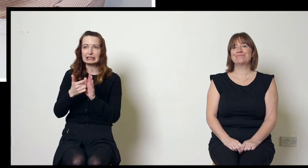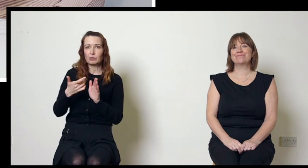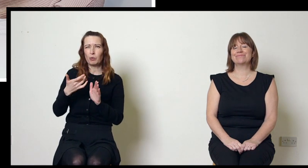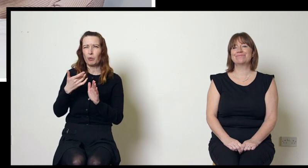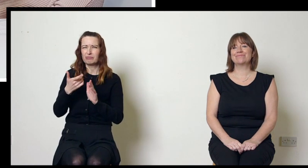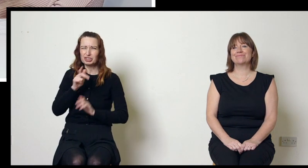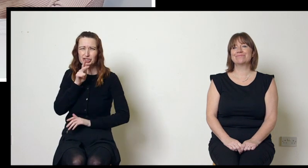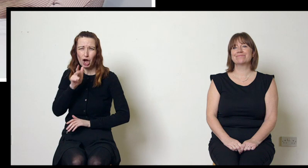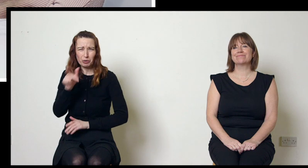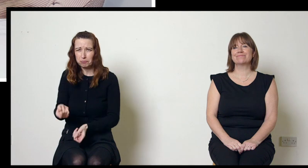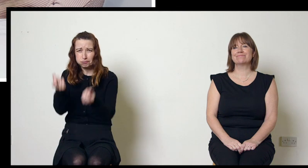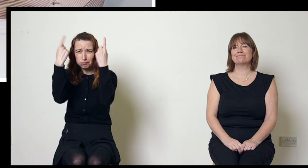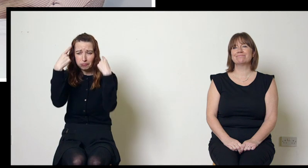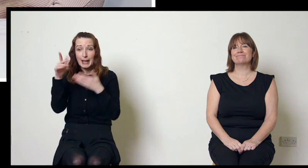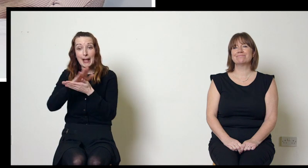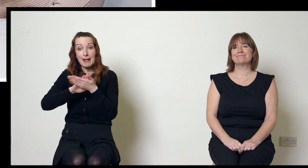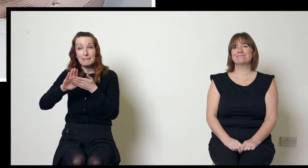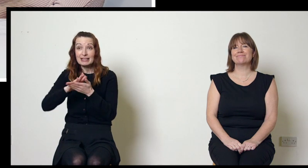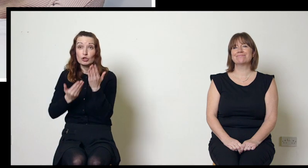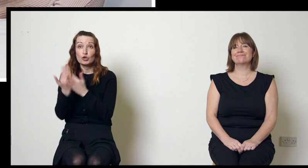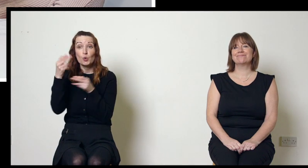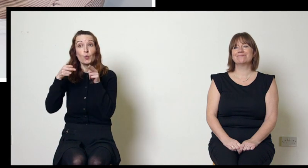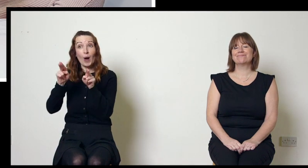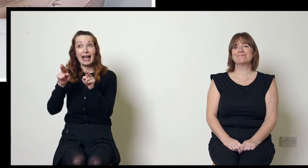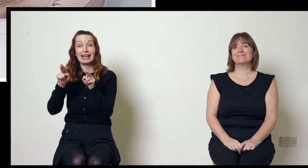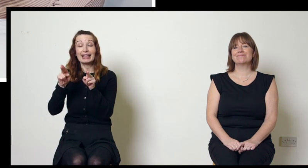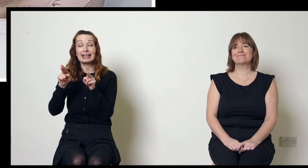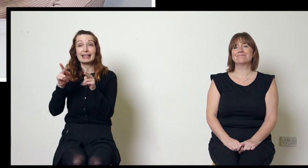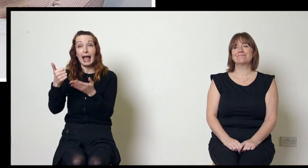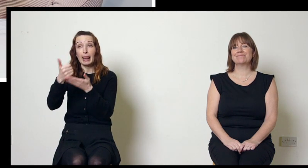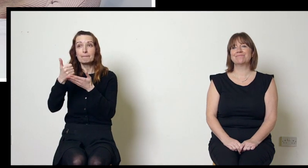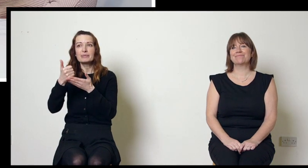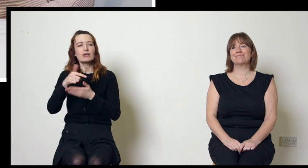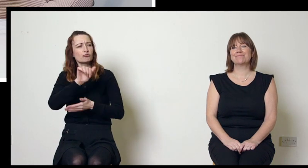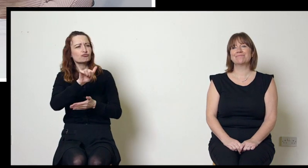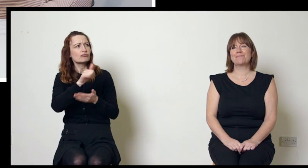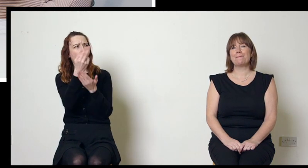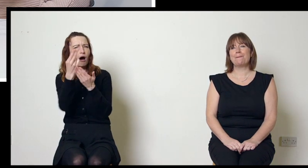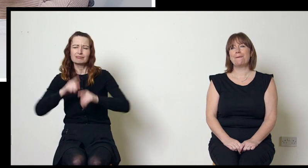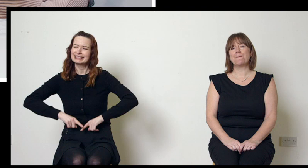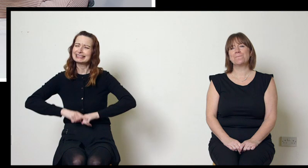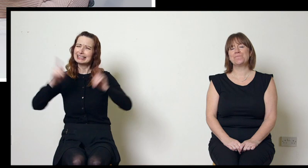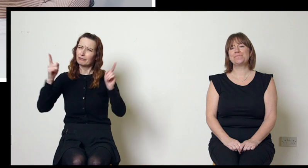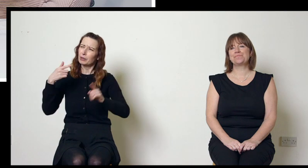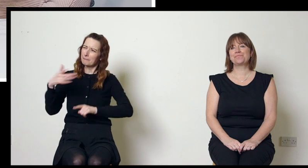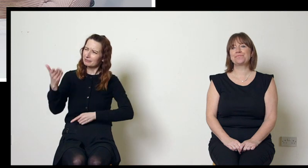And I think doing it in this way removes that. But, art is so different isn't it? You were saying earlier, you know, like the